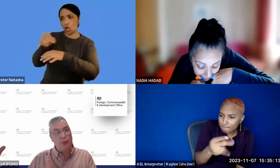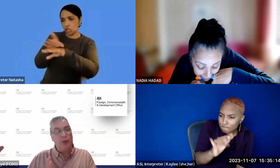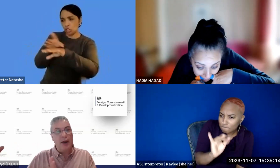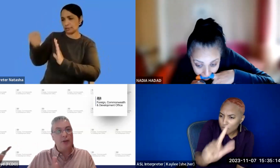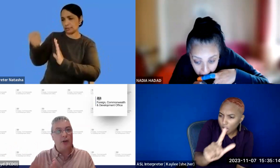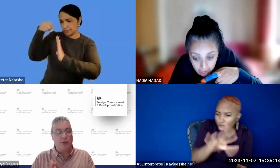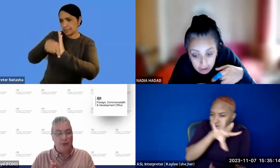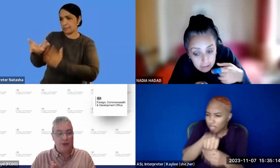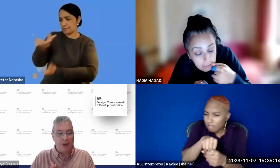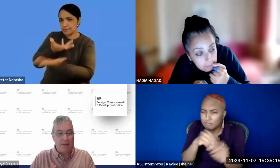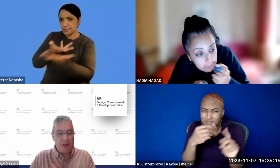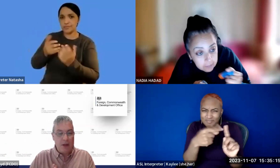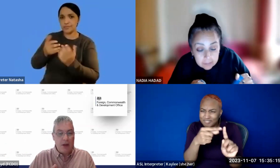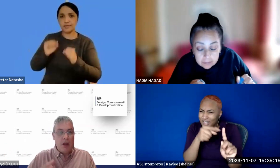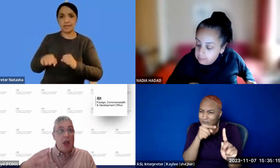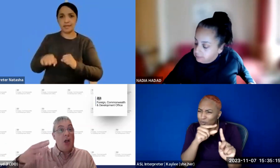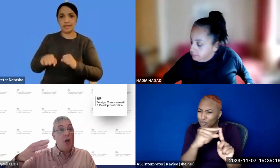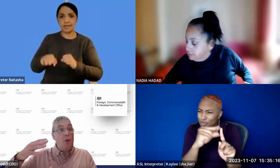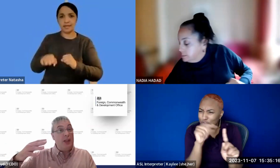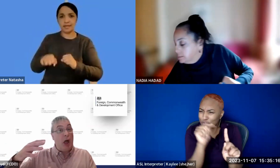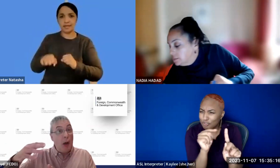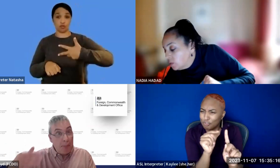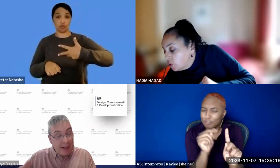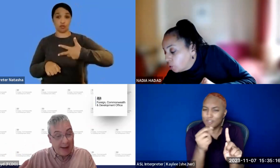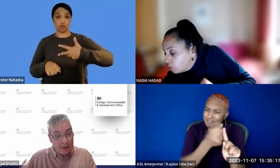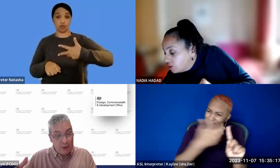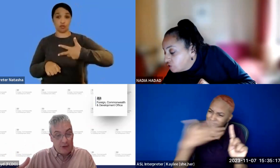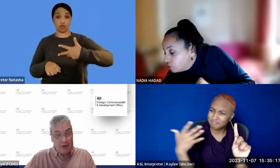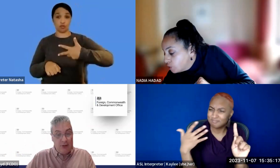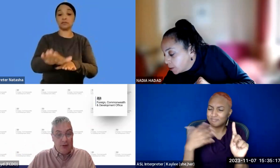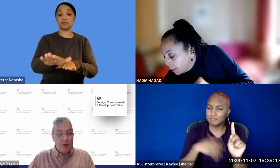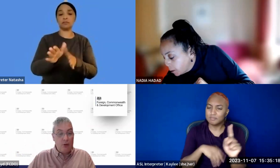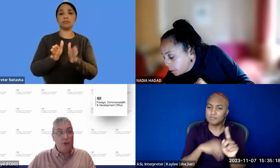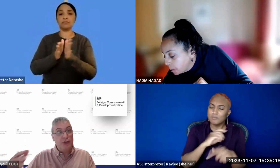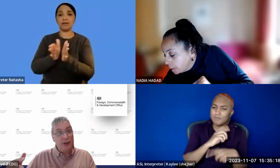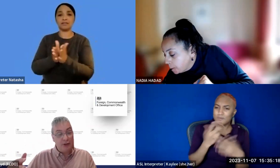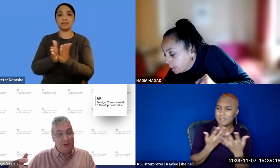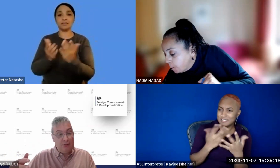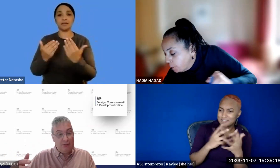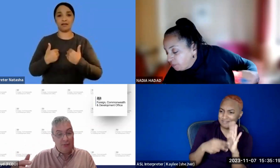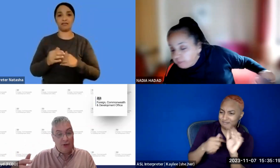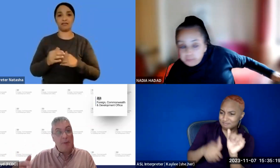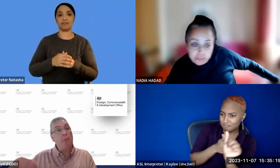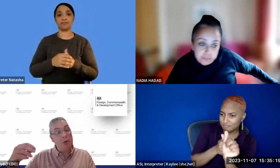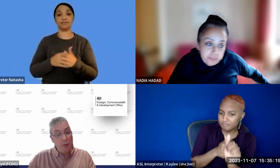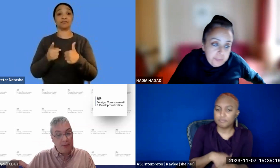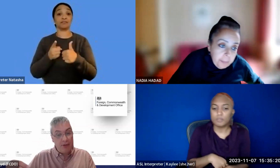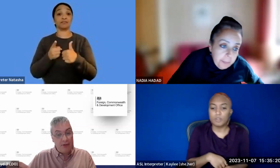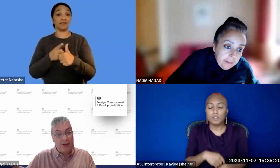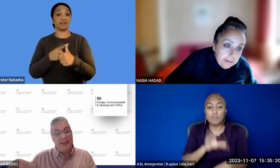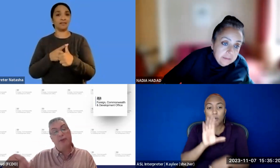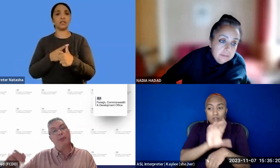It's all in the guide for you to see. Planning is critical. Consultation should be for a purpose,